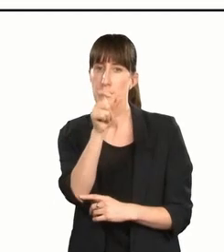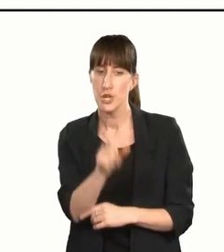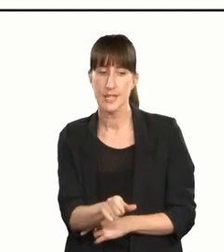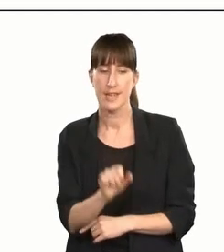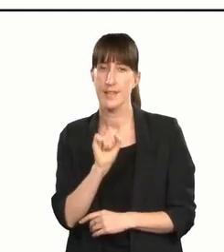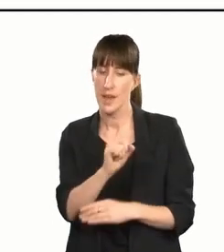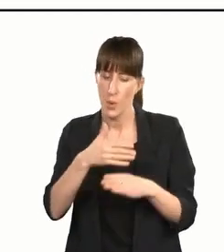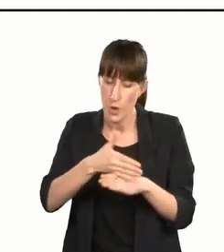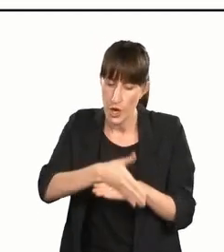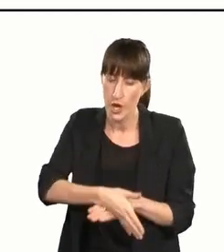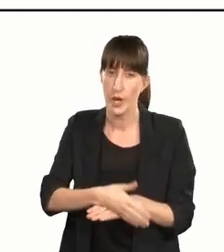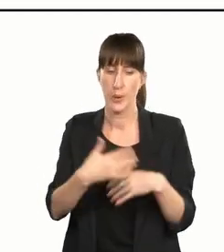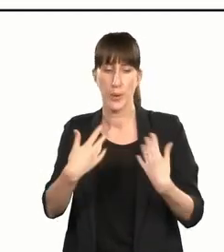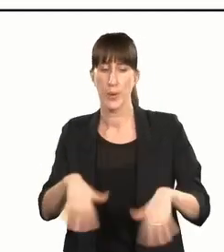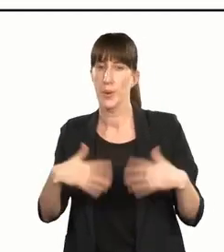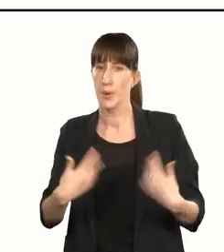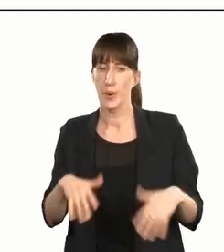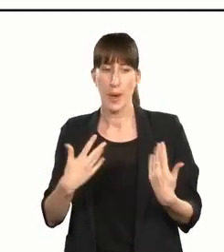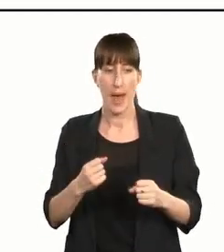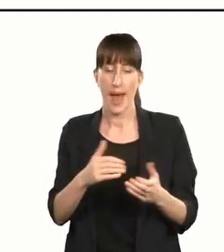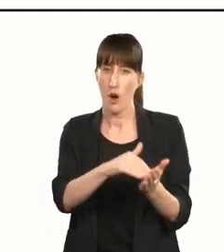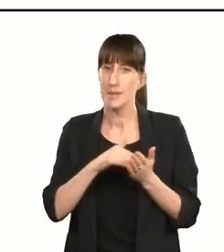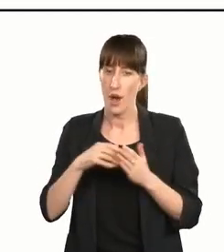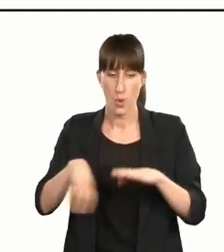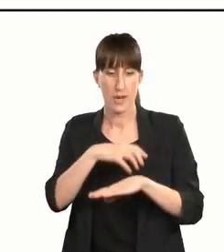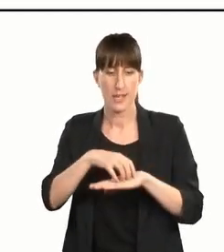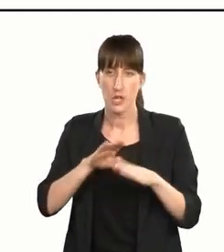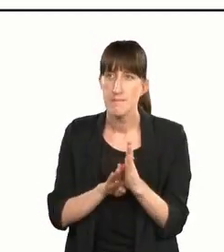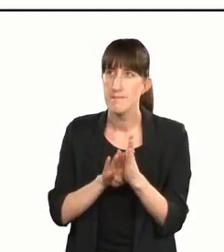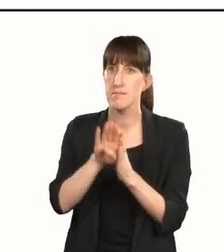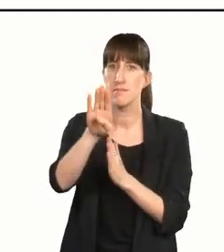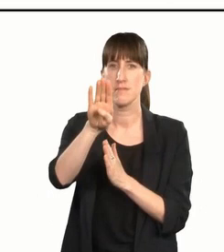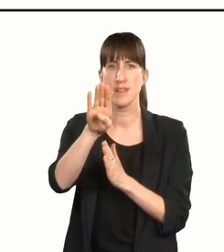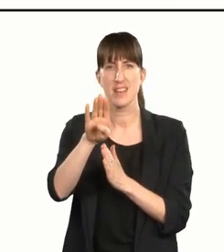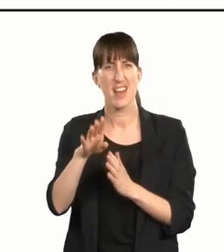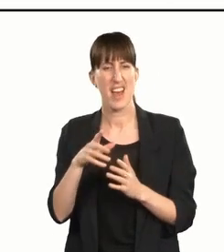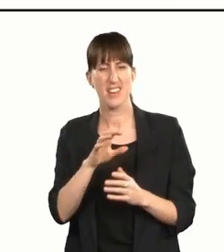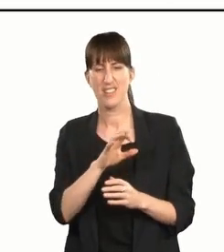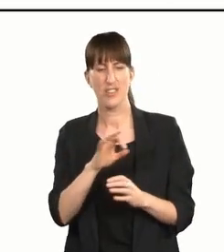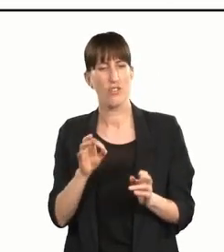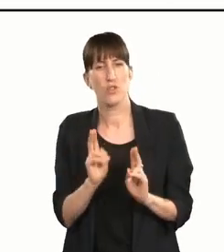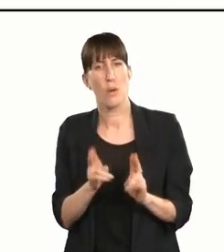whose actions have boosted the ability of our organisation in ways that we couldn't have expected or even imagined.